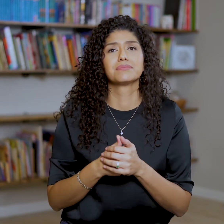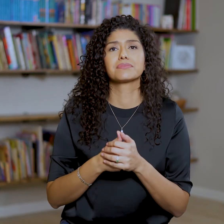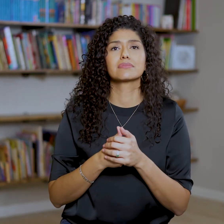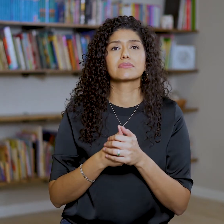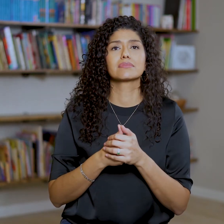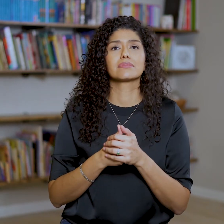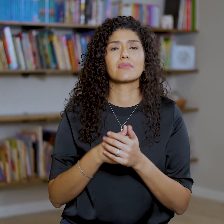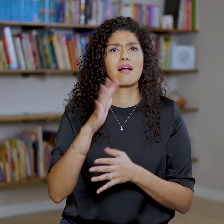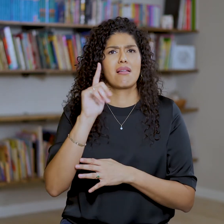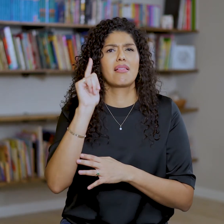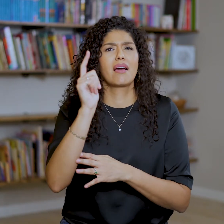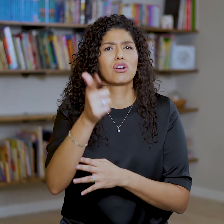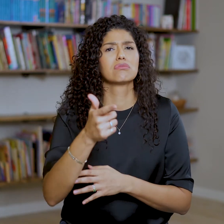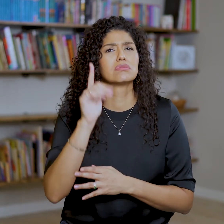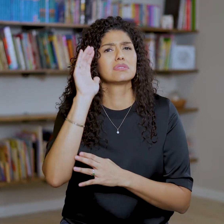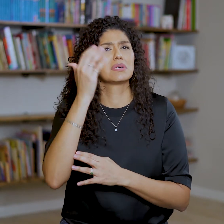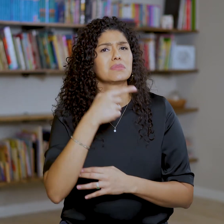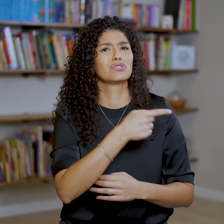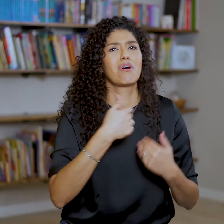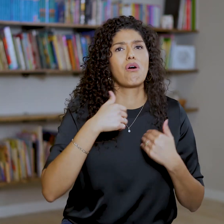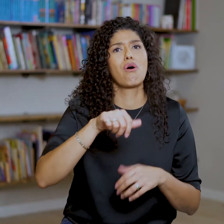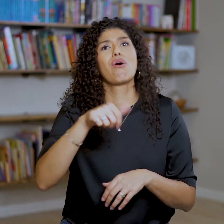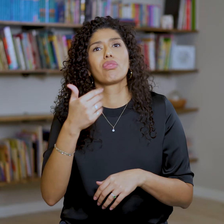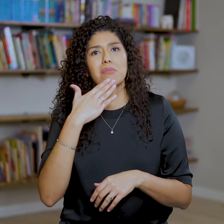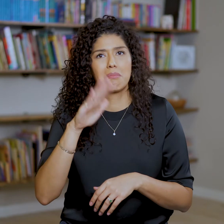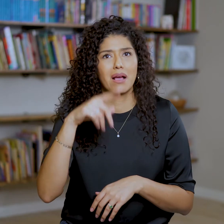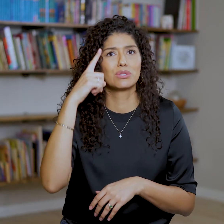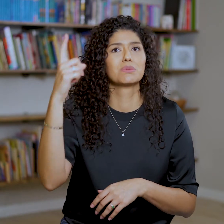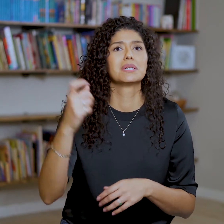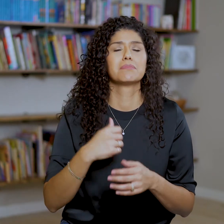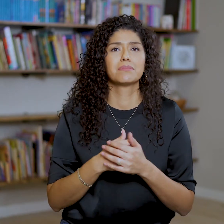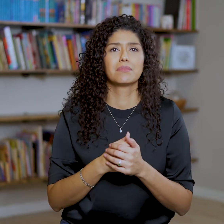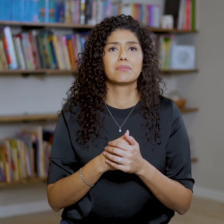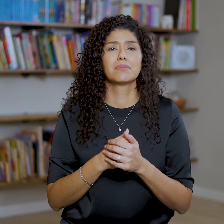Later, she has another nightmare, it seems.